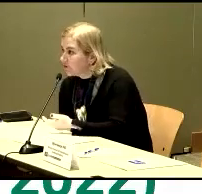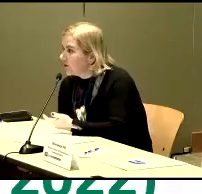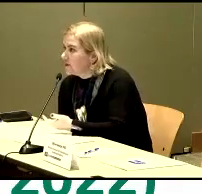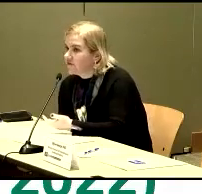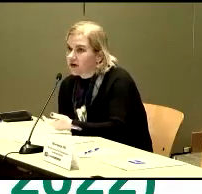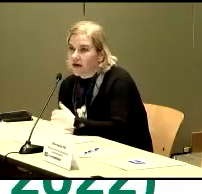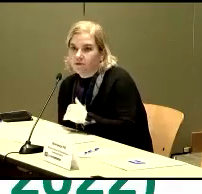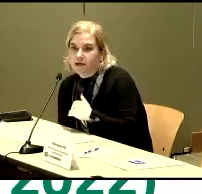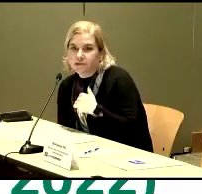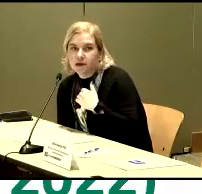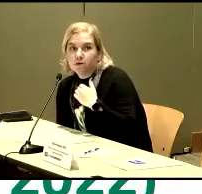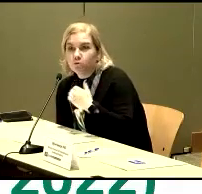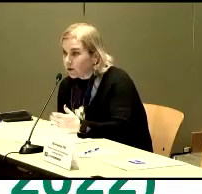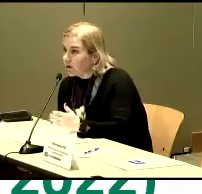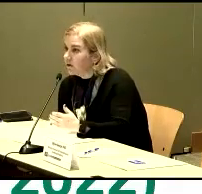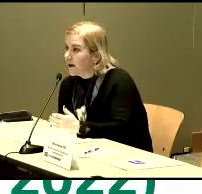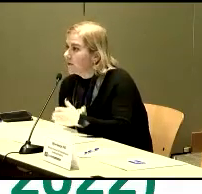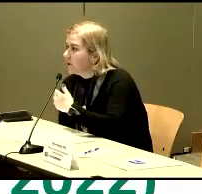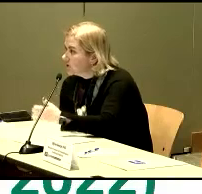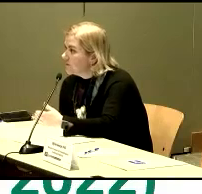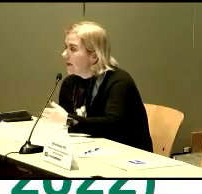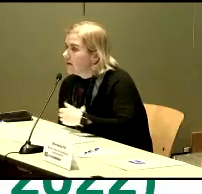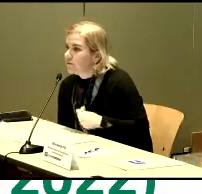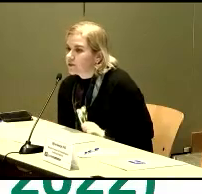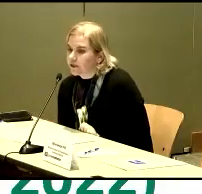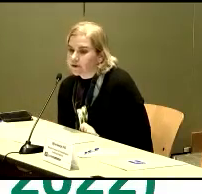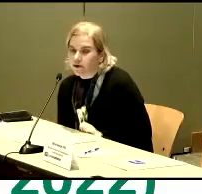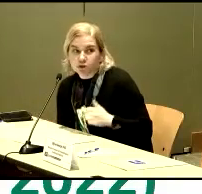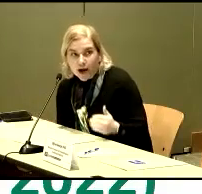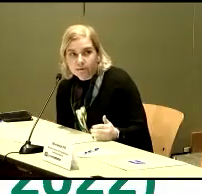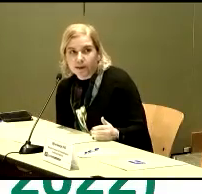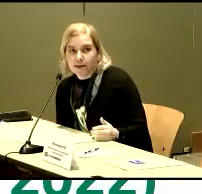Veterans, very high risk, rural populations, men in particular, tribal populations, and then youth.